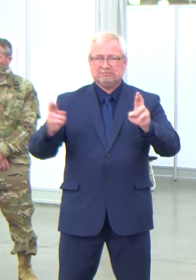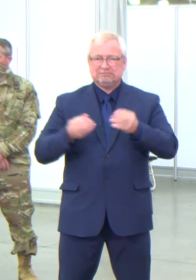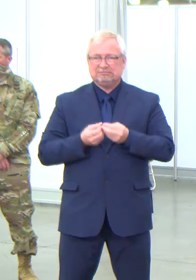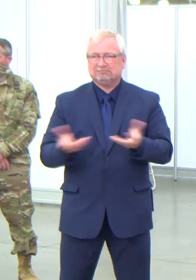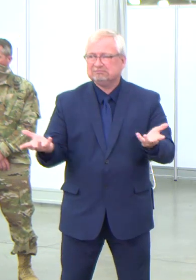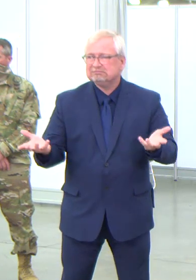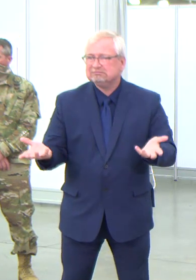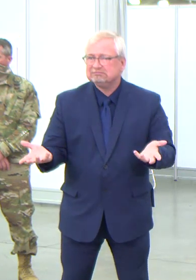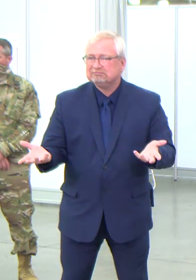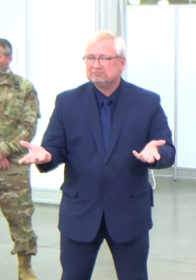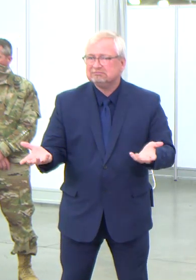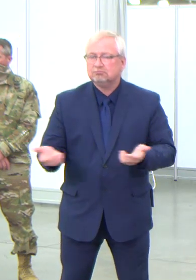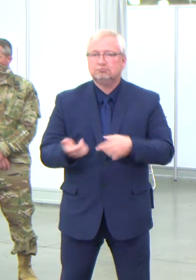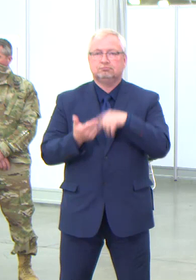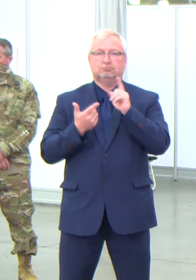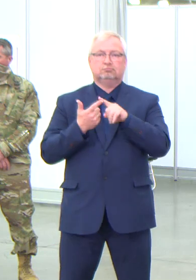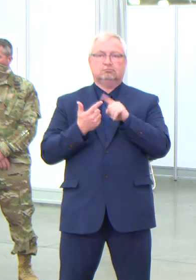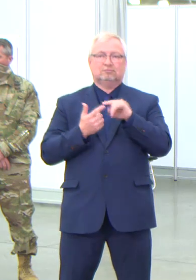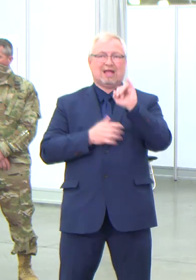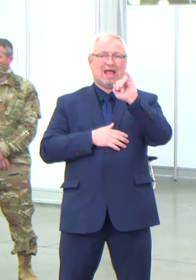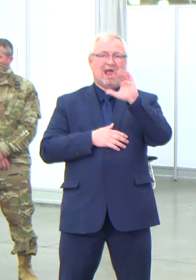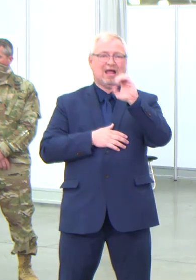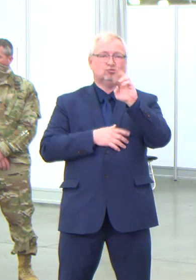(Question off mic.)